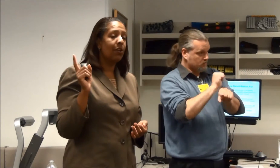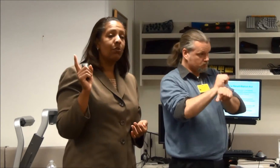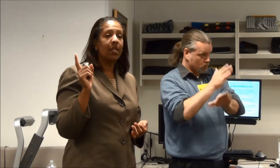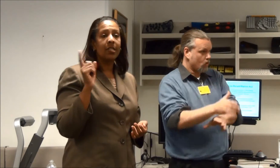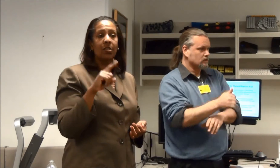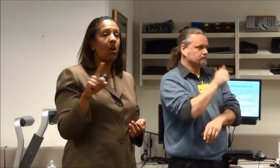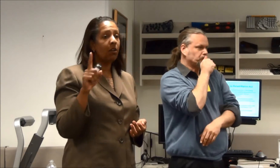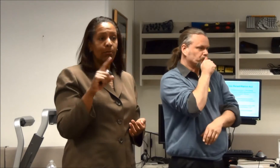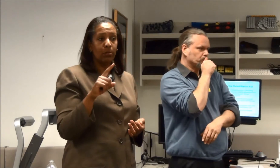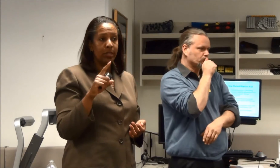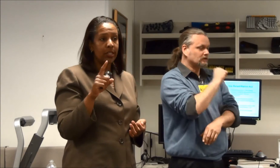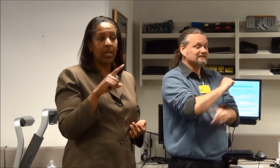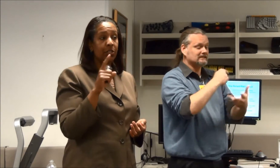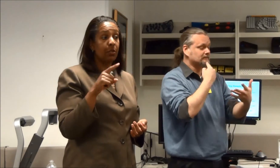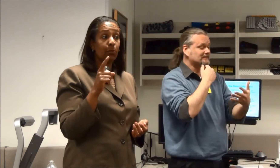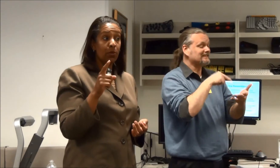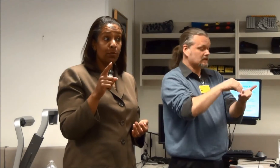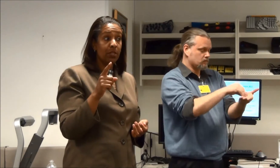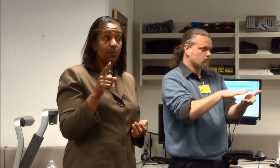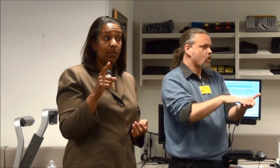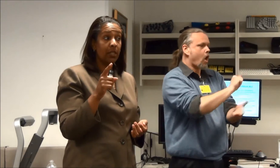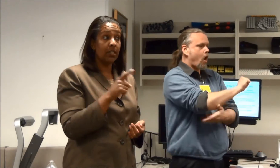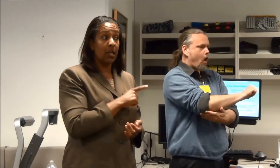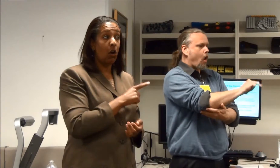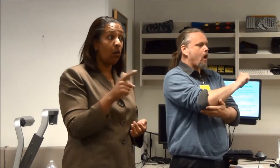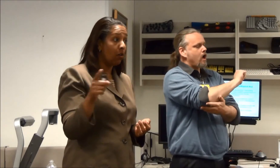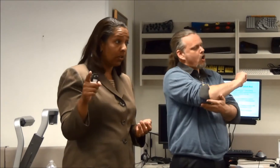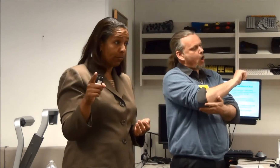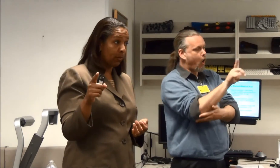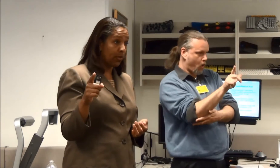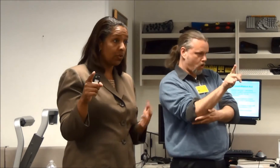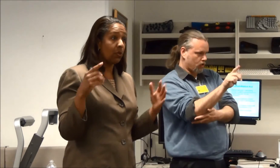Take note that it says all employees, not just employees with disabilities. All employees.